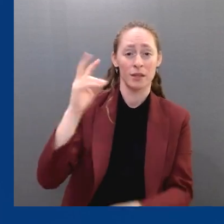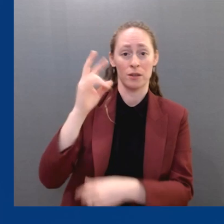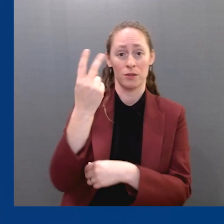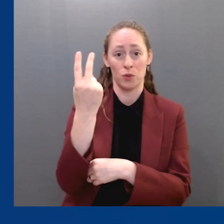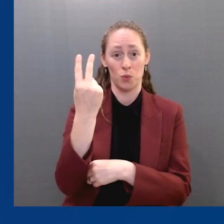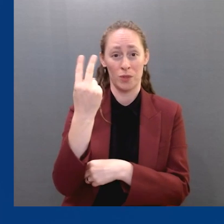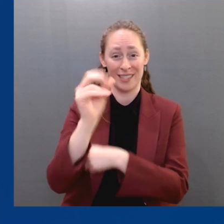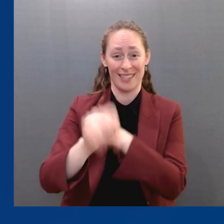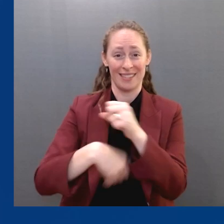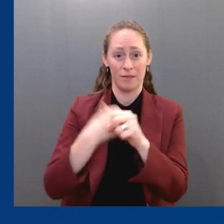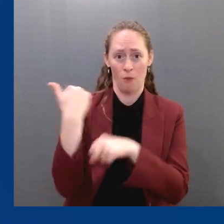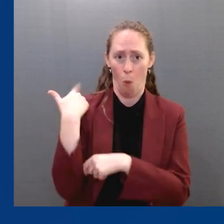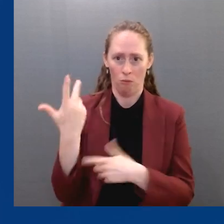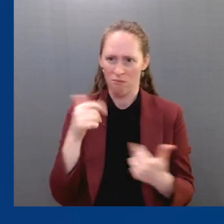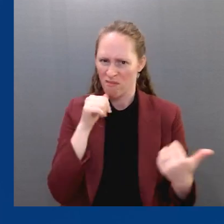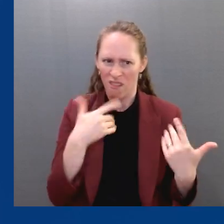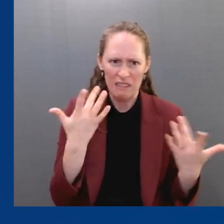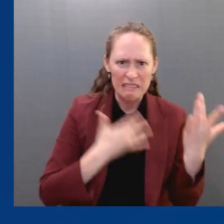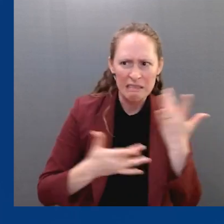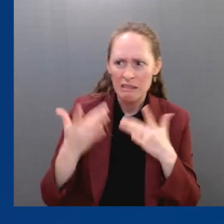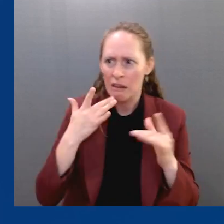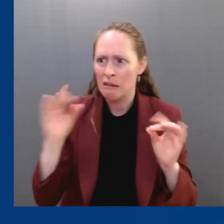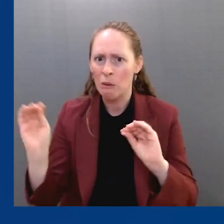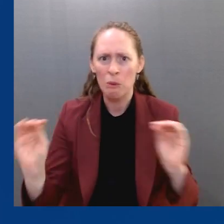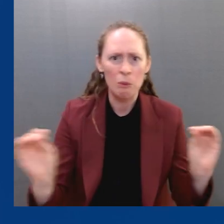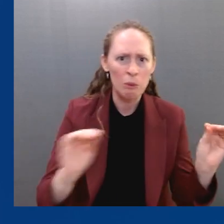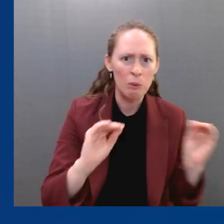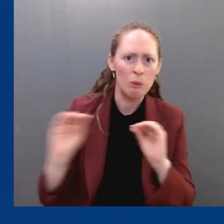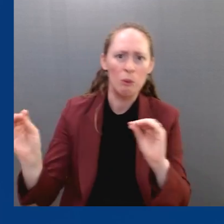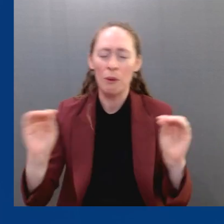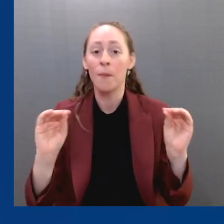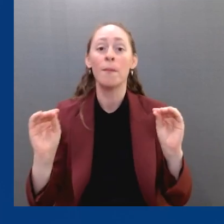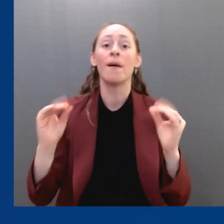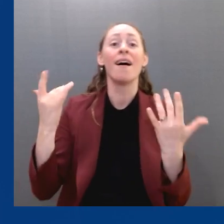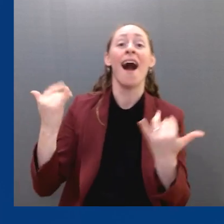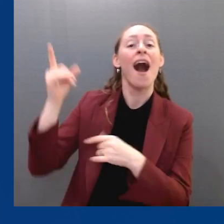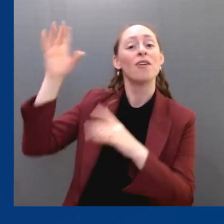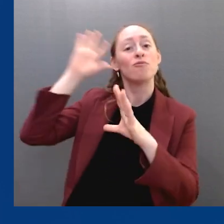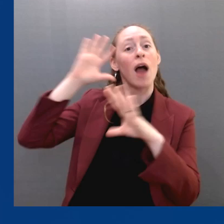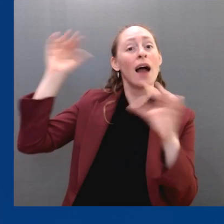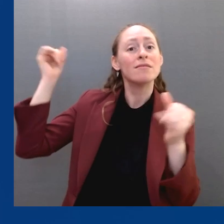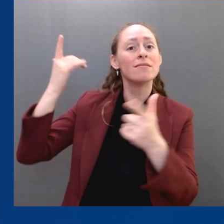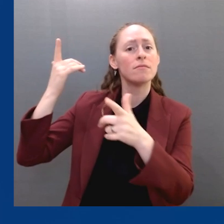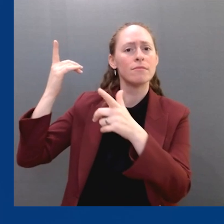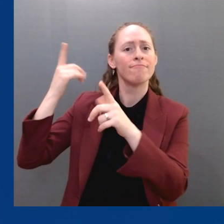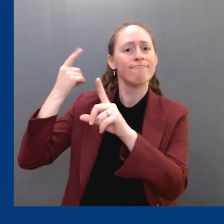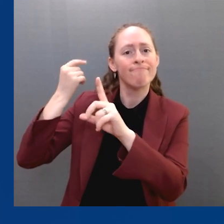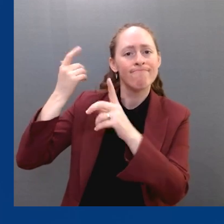But today, thanks to the president's leadership and the comprehensive response we've built up over the last 18 months,